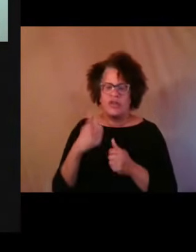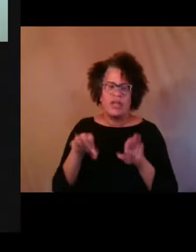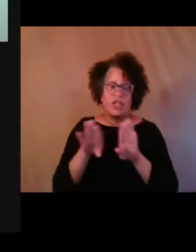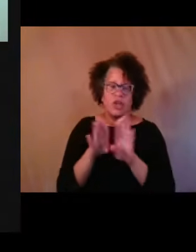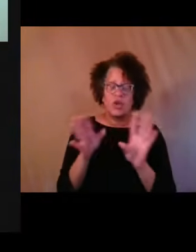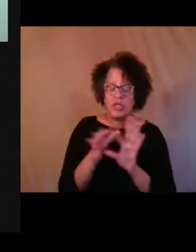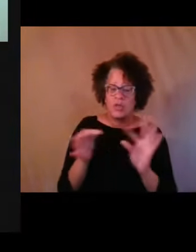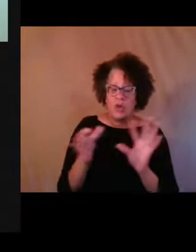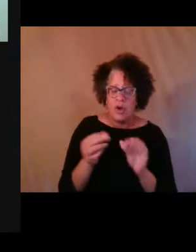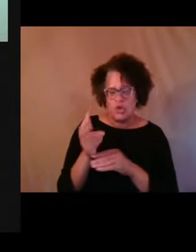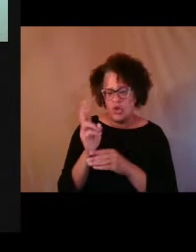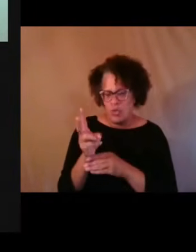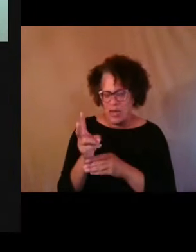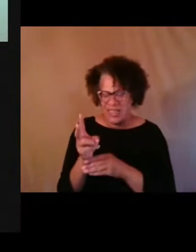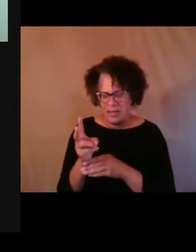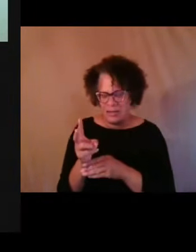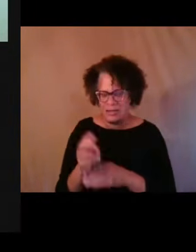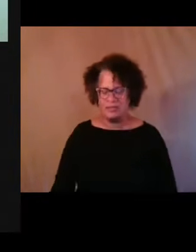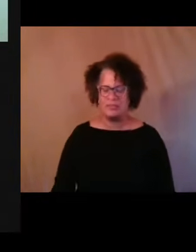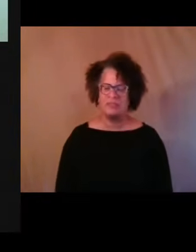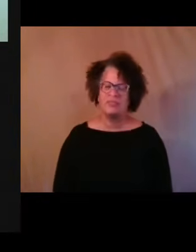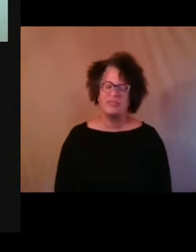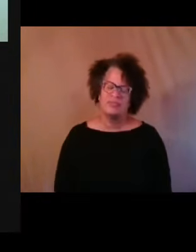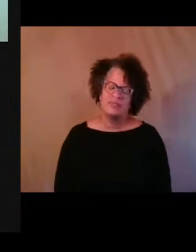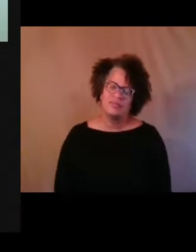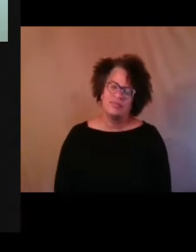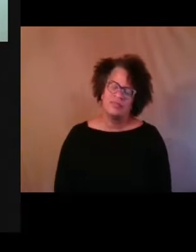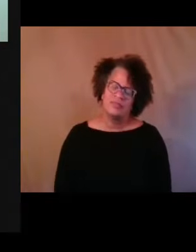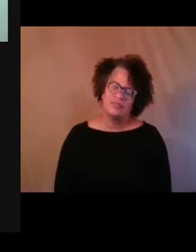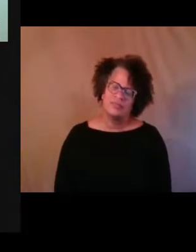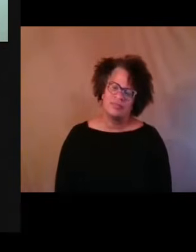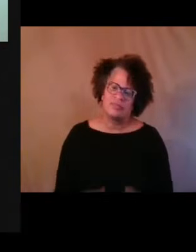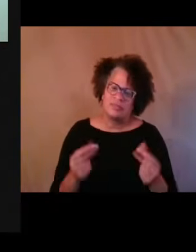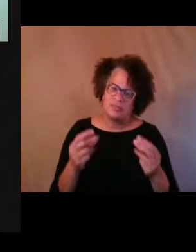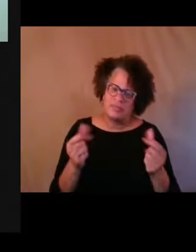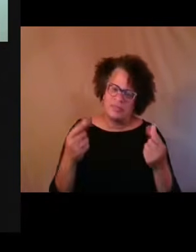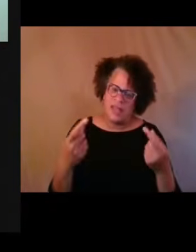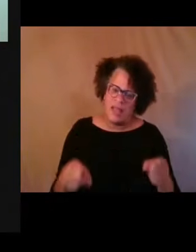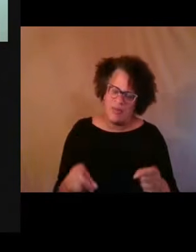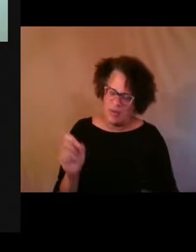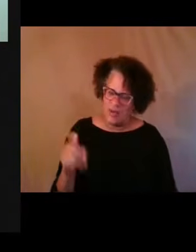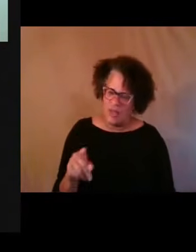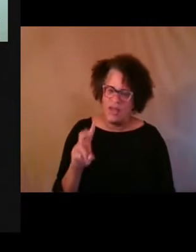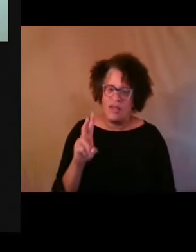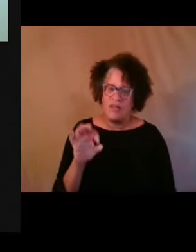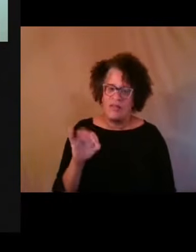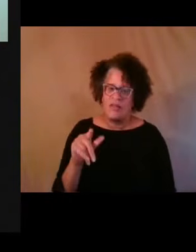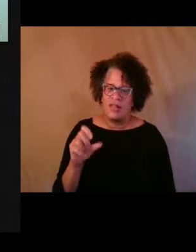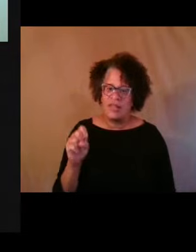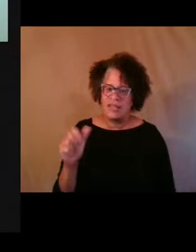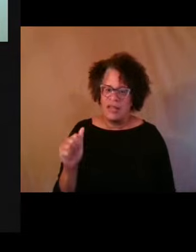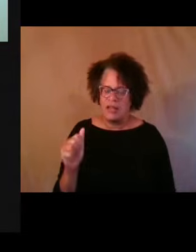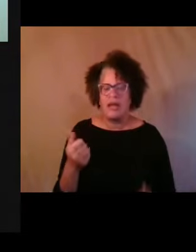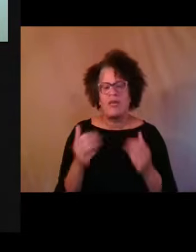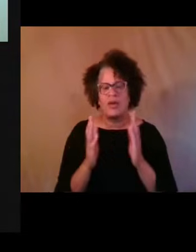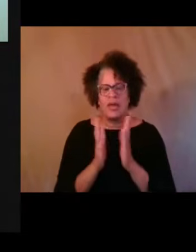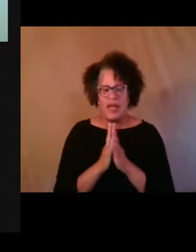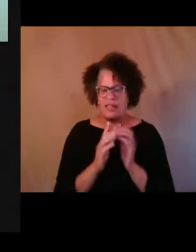but we're gonna do this really swiftly. So Vilissa, I wanted to ask you, I wanted to ask you this all night.